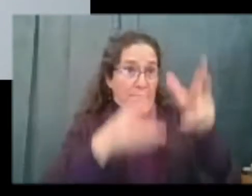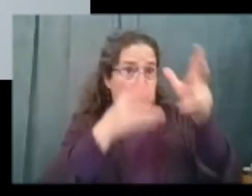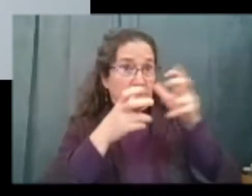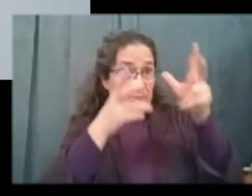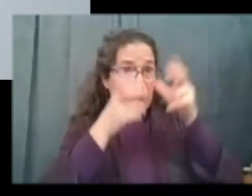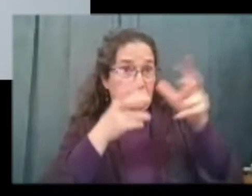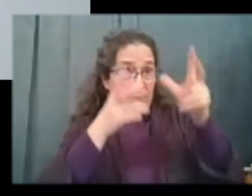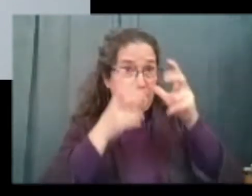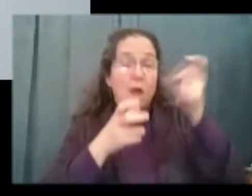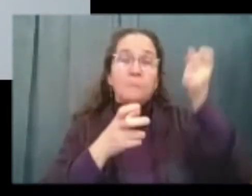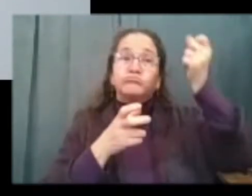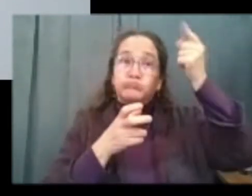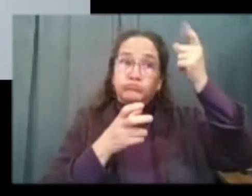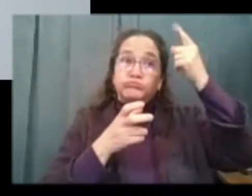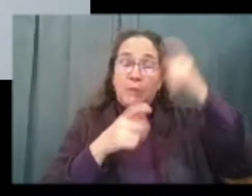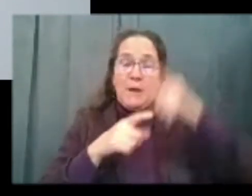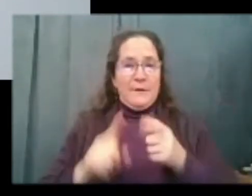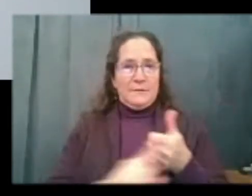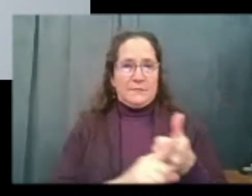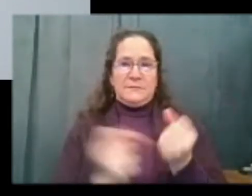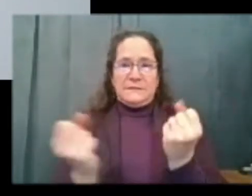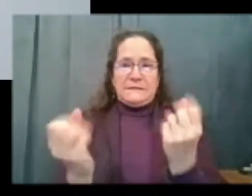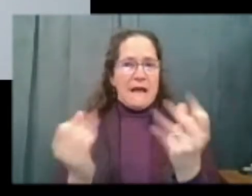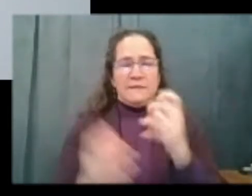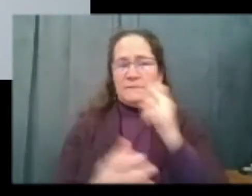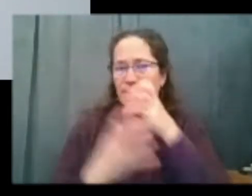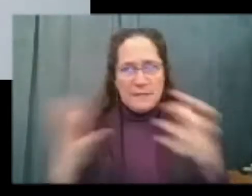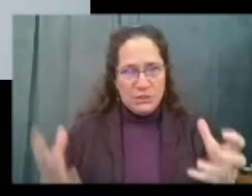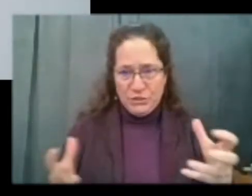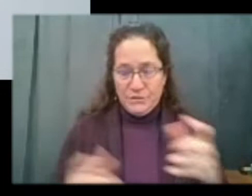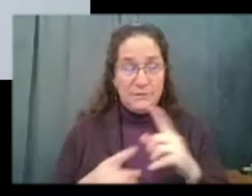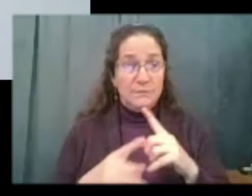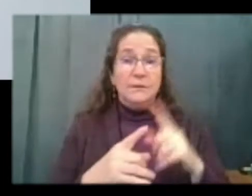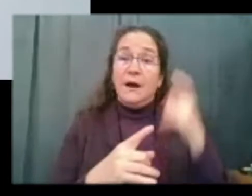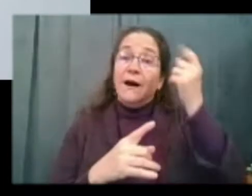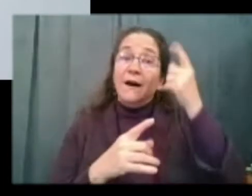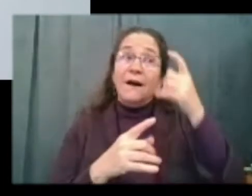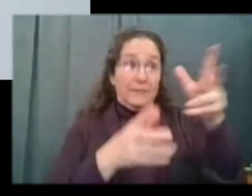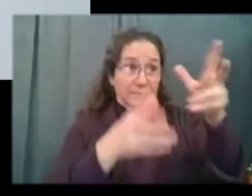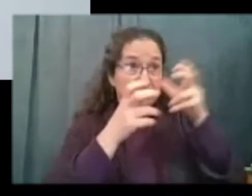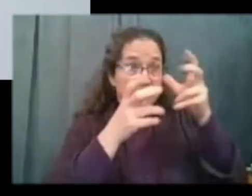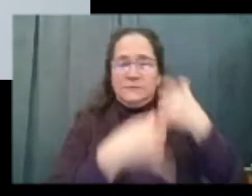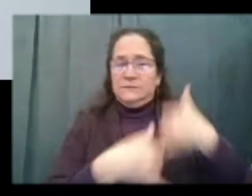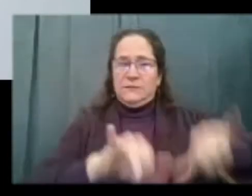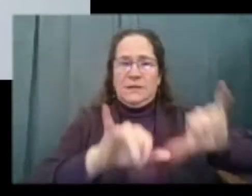but the sign language interpreter still very critical in their learning just 'cause they can talk to you informally in the hallway.